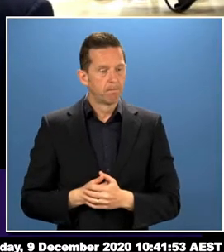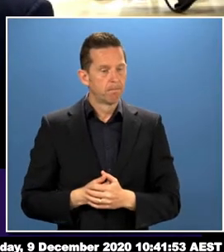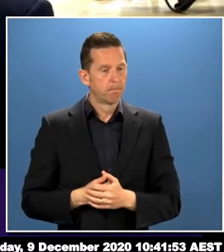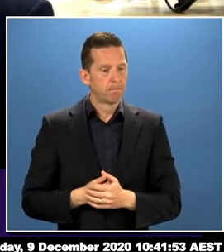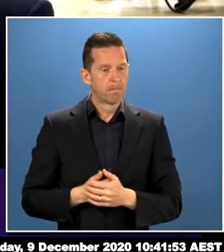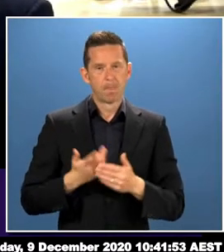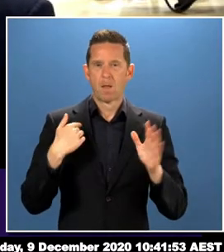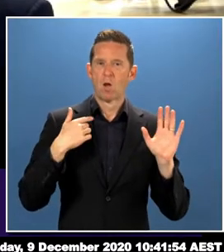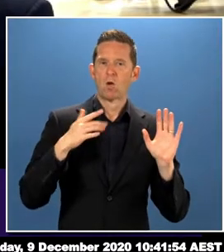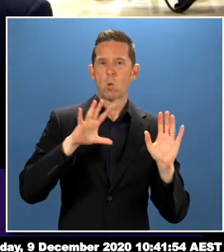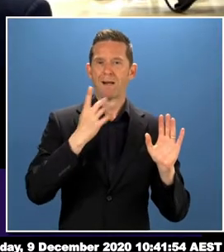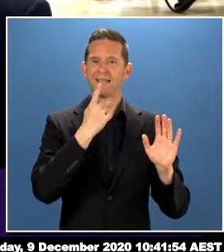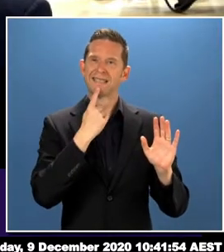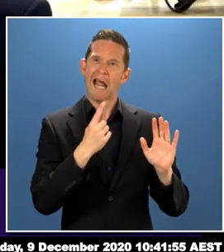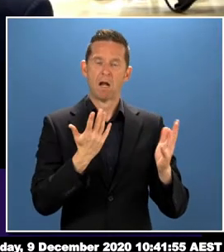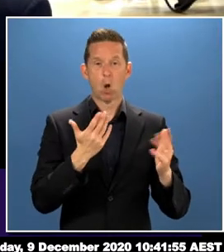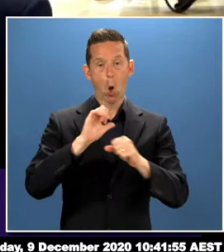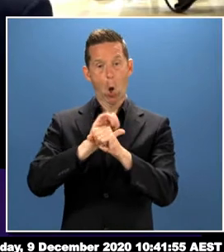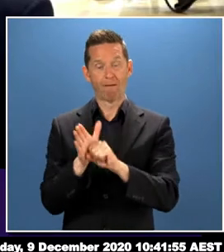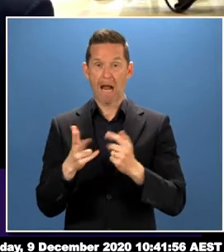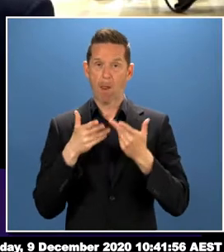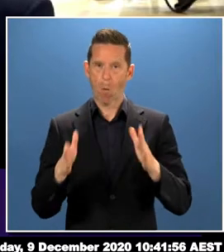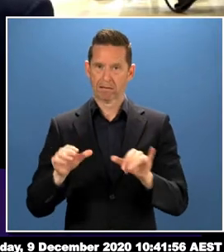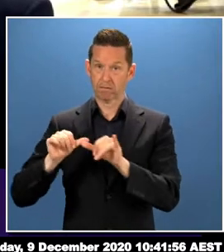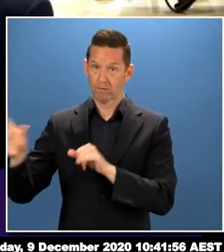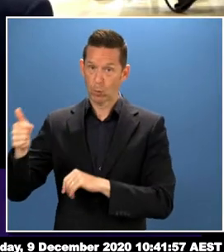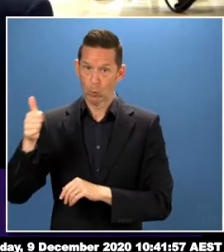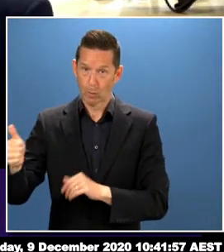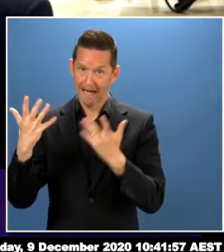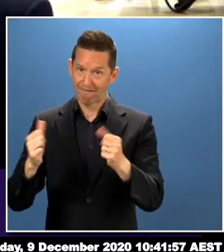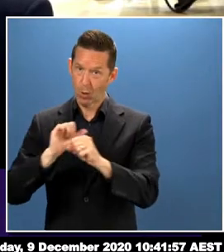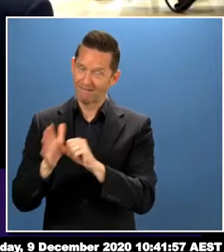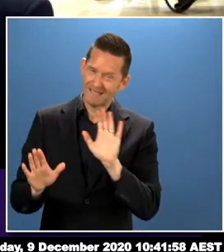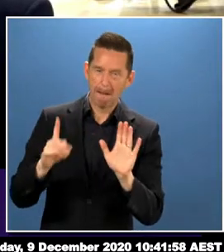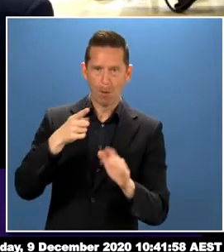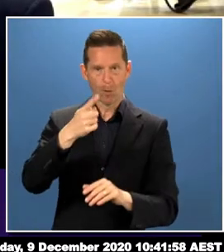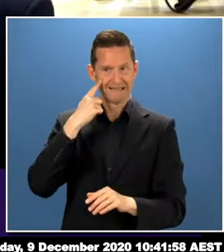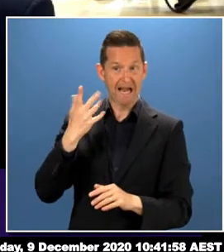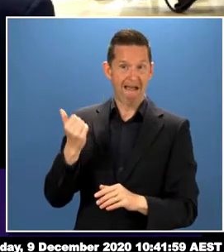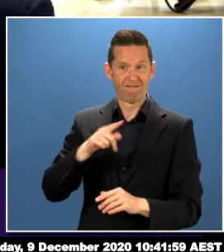call it a silver lining of COVID but seeing the benefits of this kind of working arrangement. Sure.